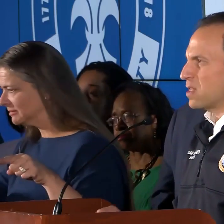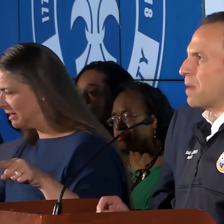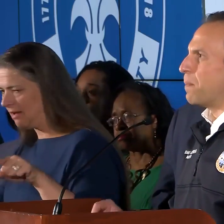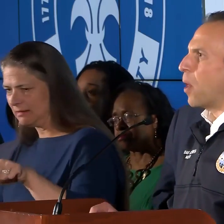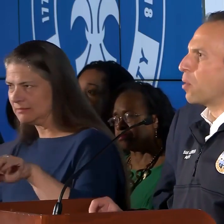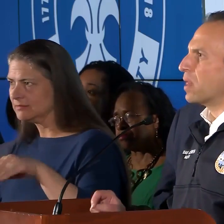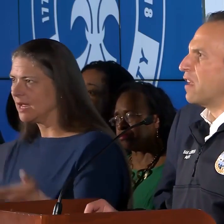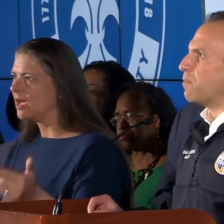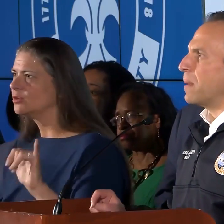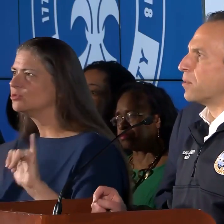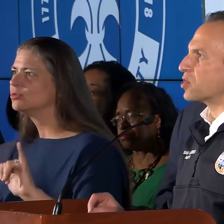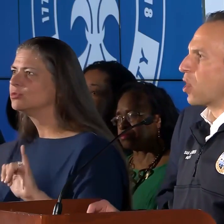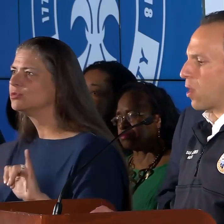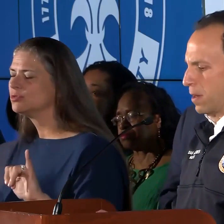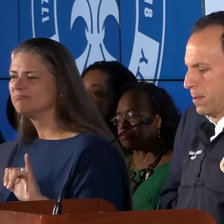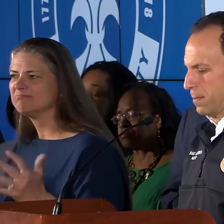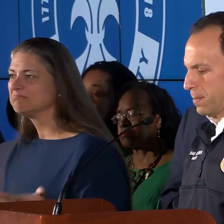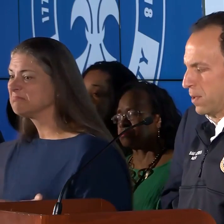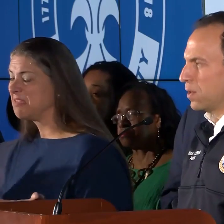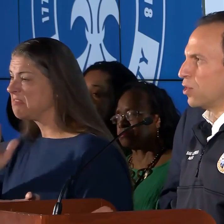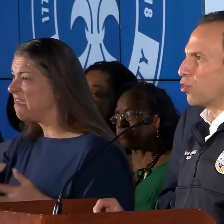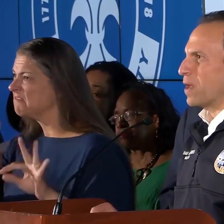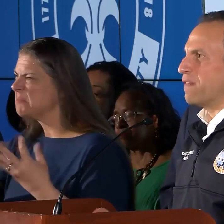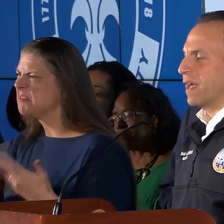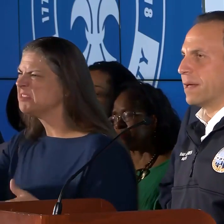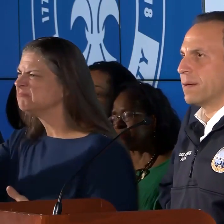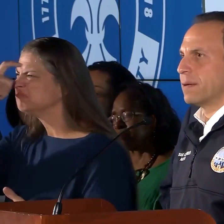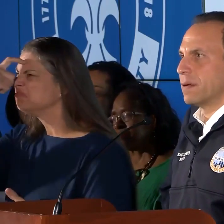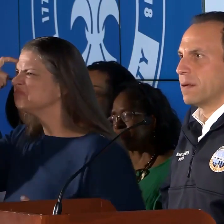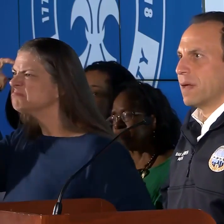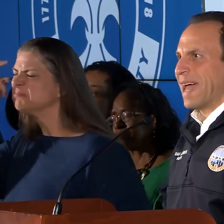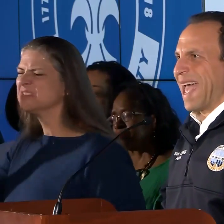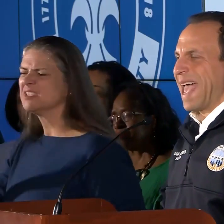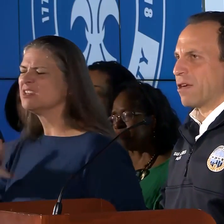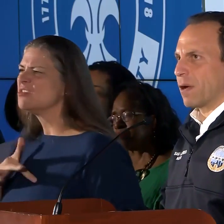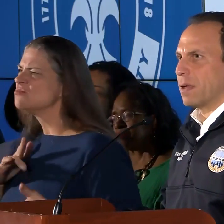They both leave people scarred grieving and angry.